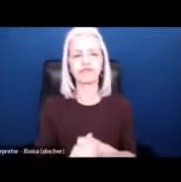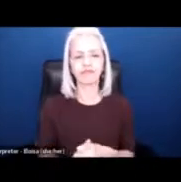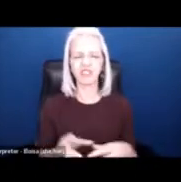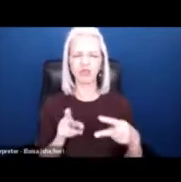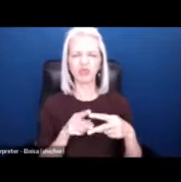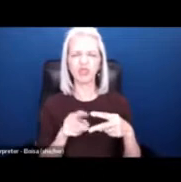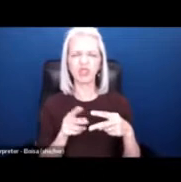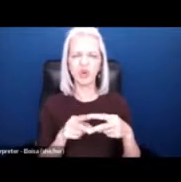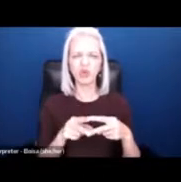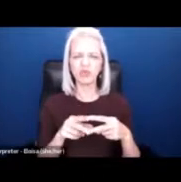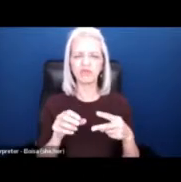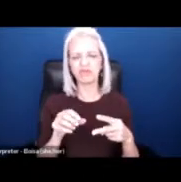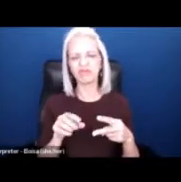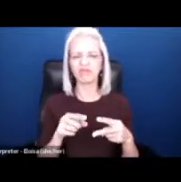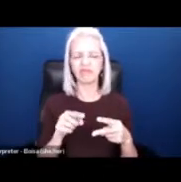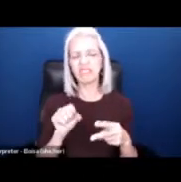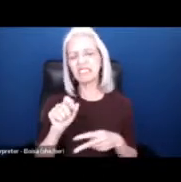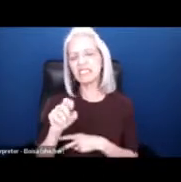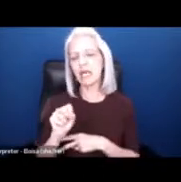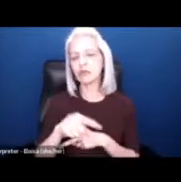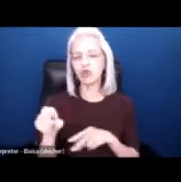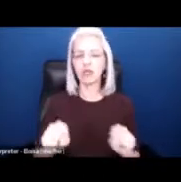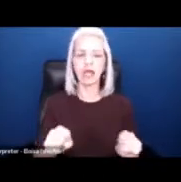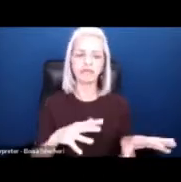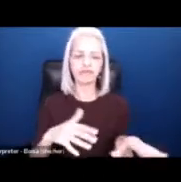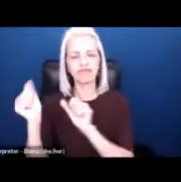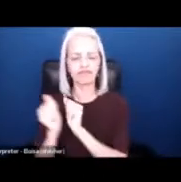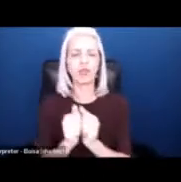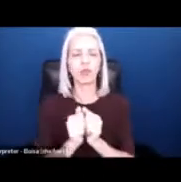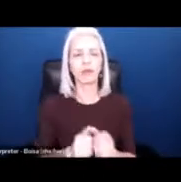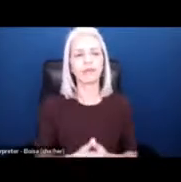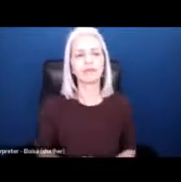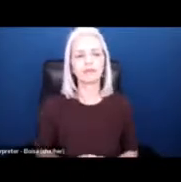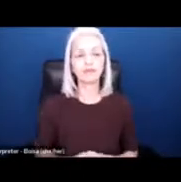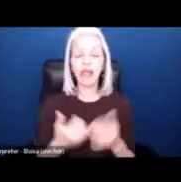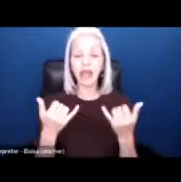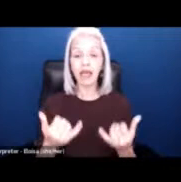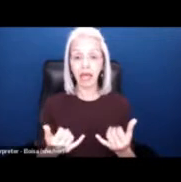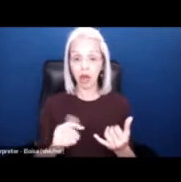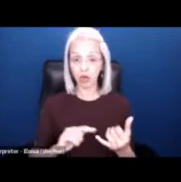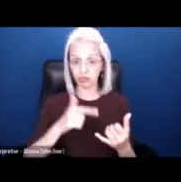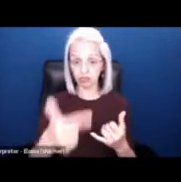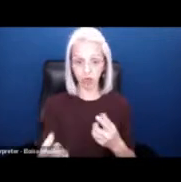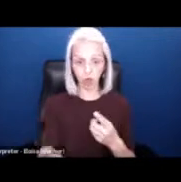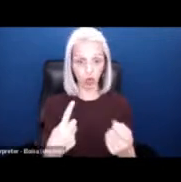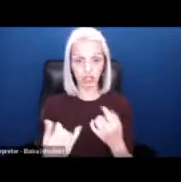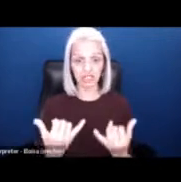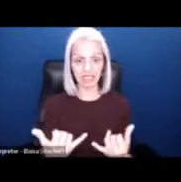that you can take away. Next slide. I'm going to entertain any questions that you have right now. And then I'm going to